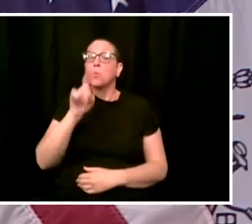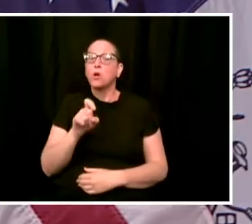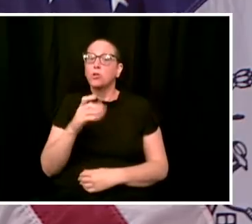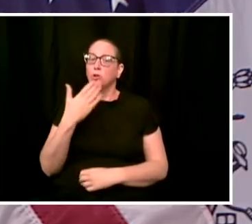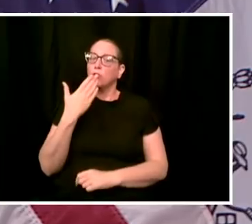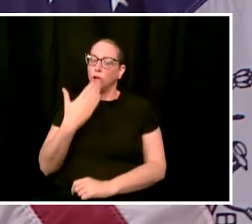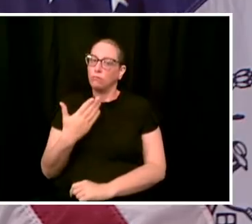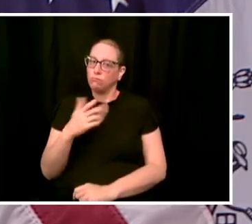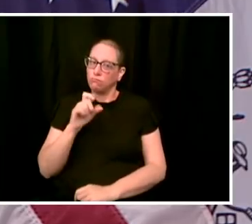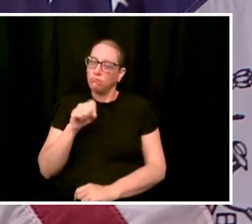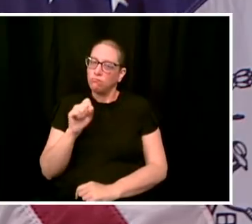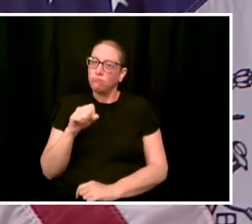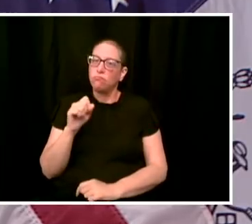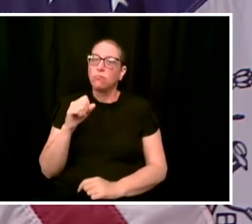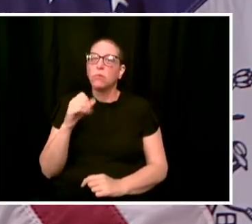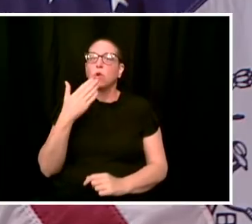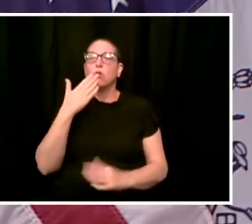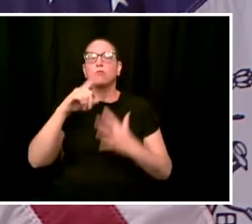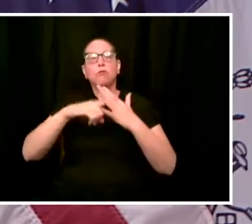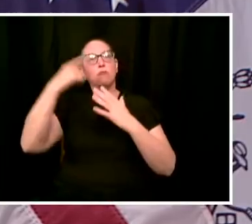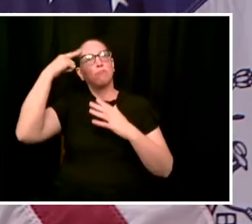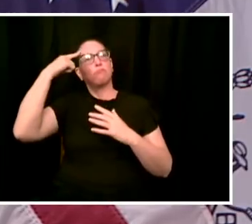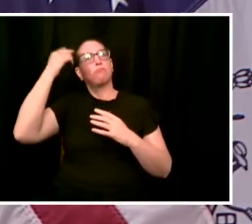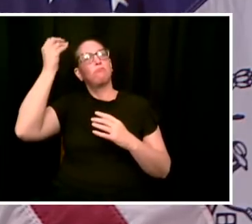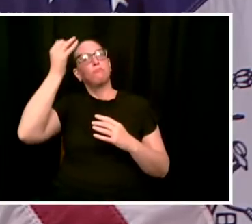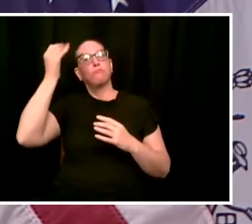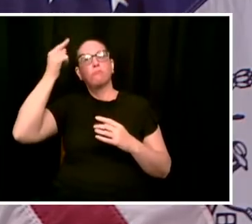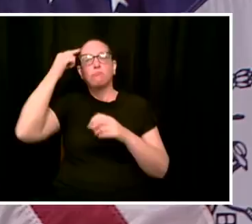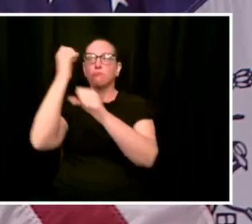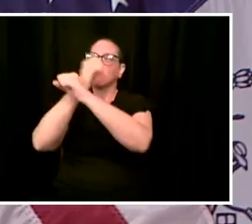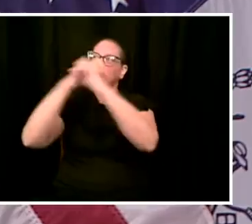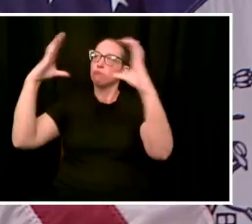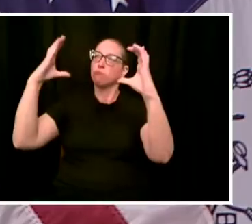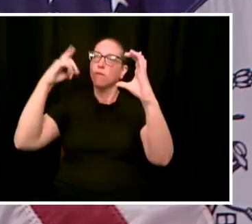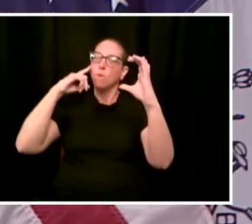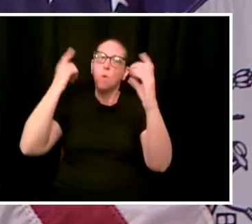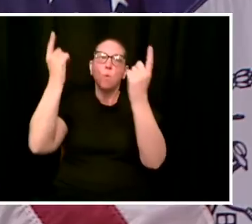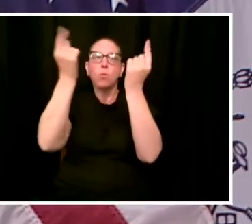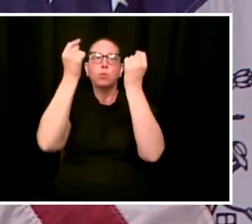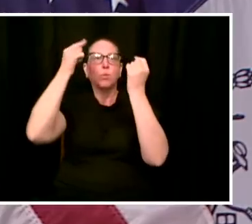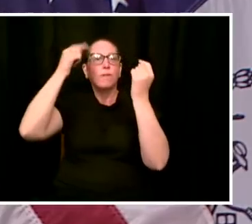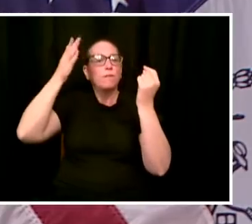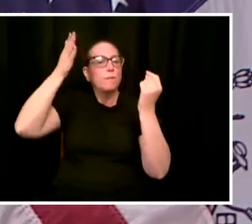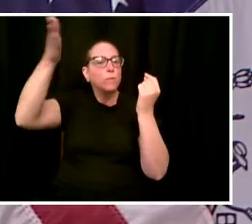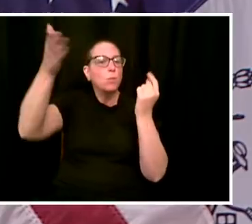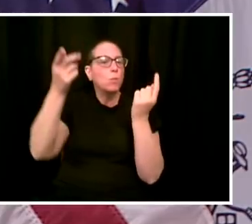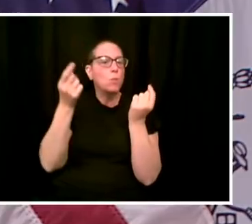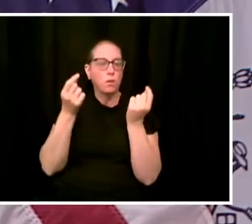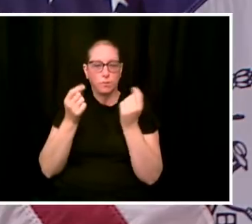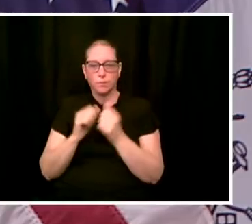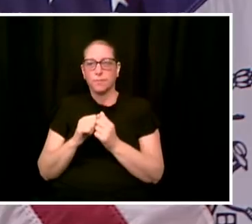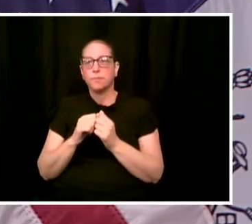SHOULD STILL TAKE EXTRA PRECAUTIONS. I SAY IT IS A GOOD QUESTION. IT HELPS US ALL